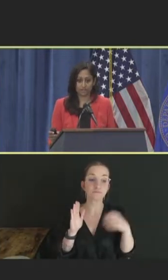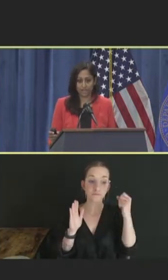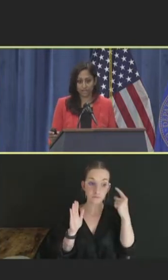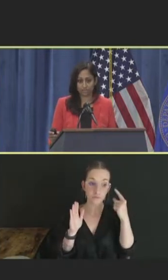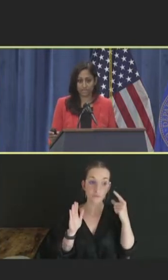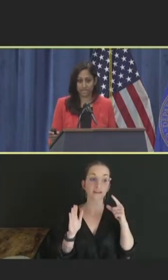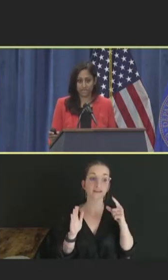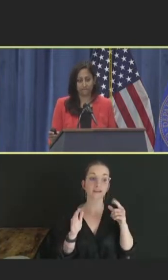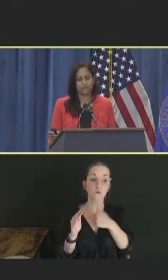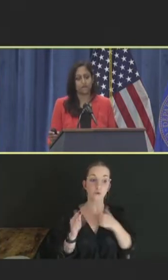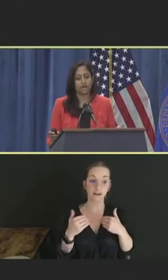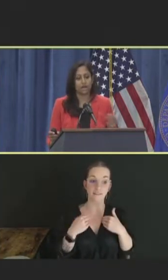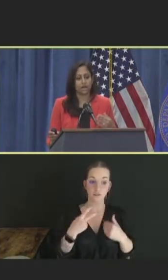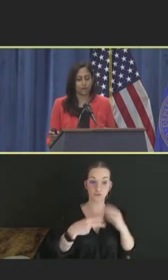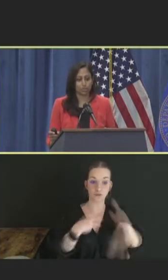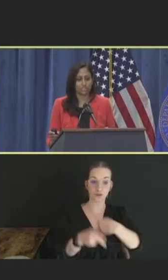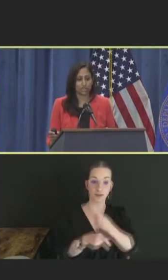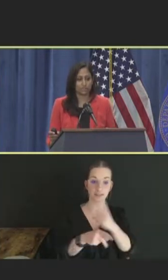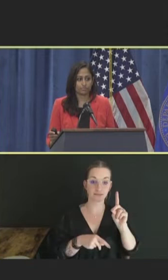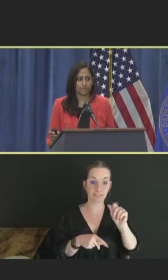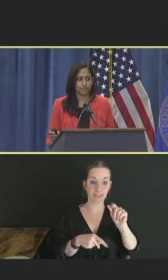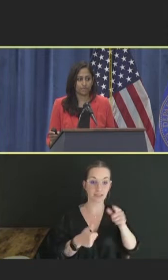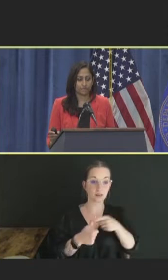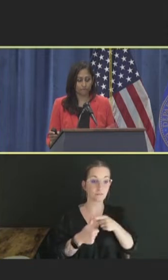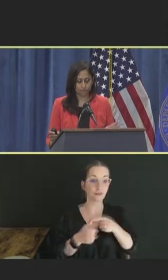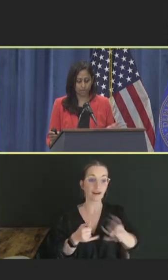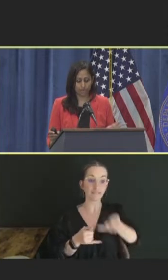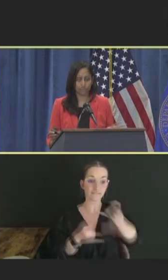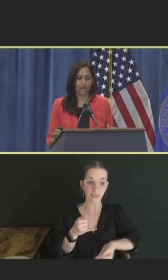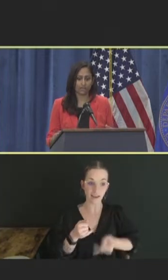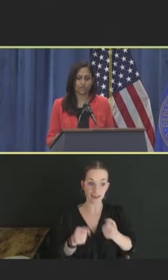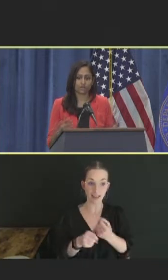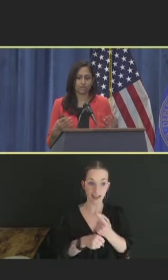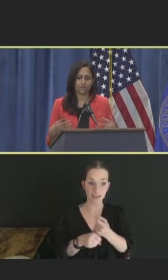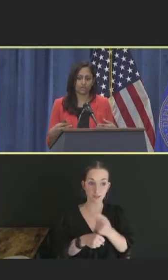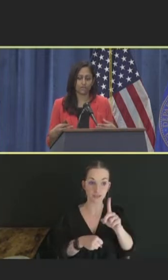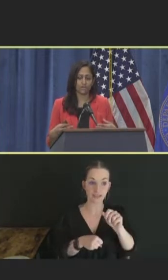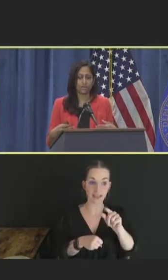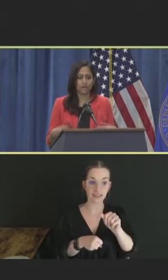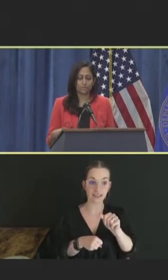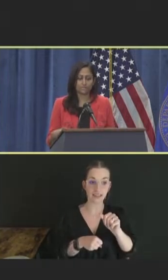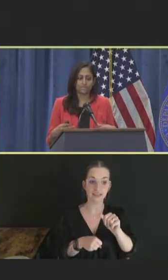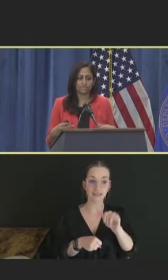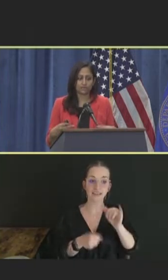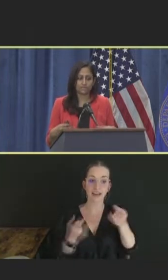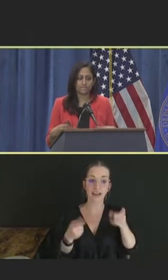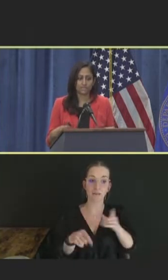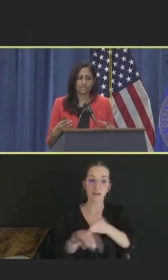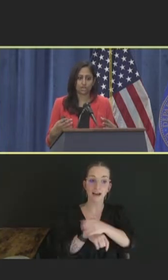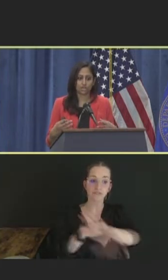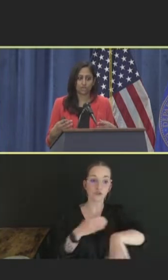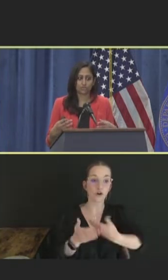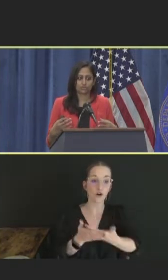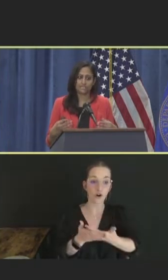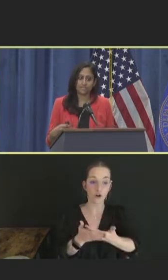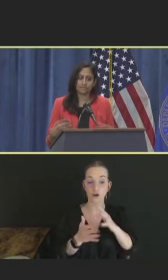annual data which have been -- which are after all of the updates from states are received